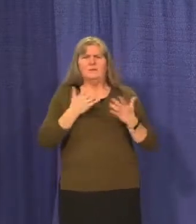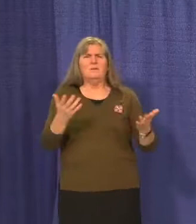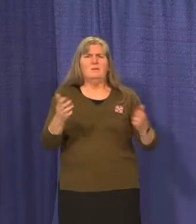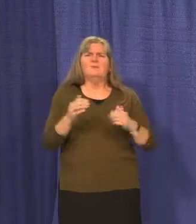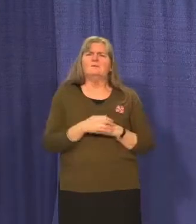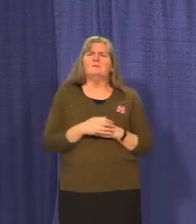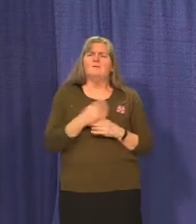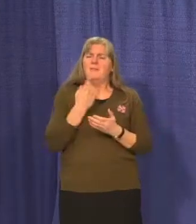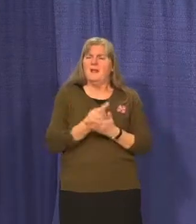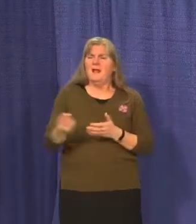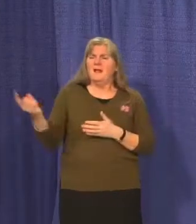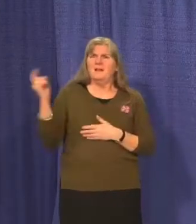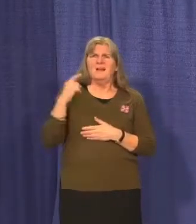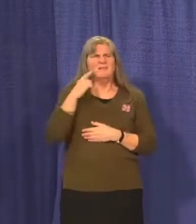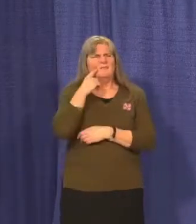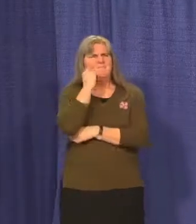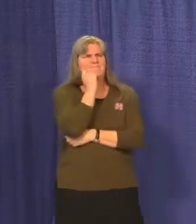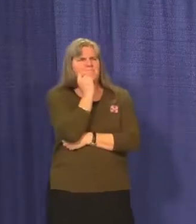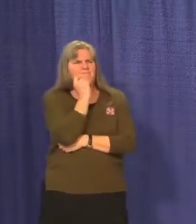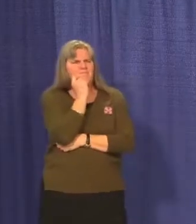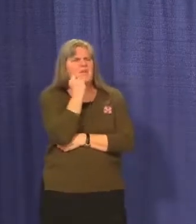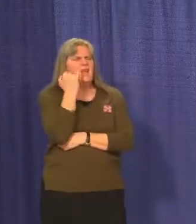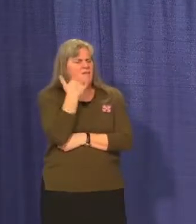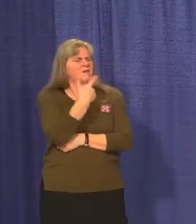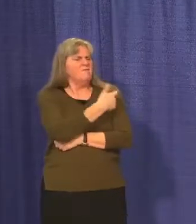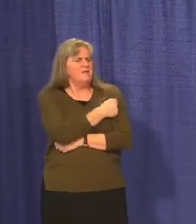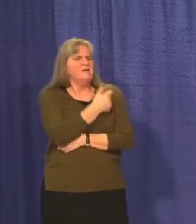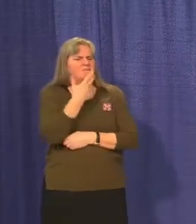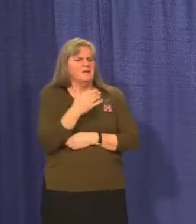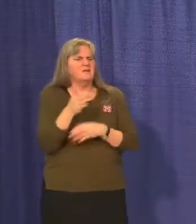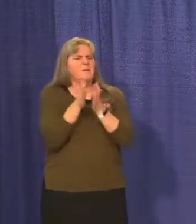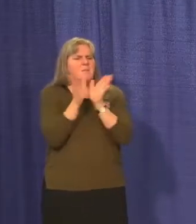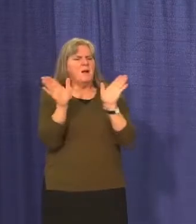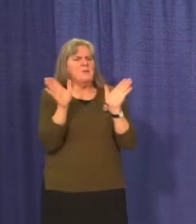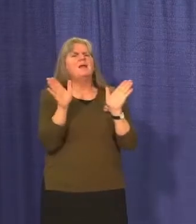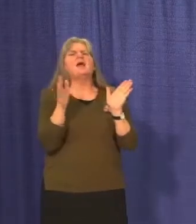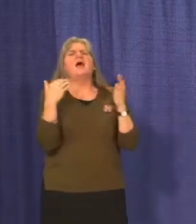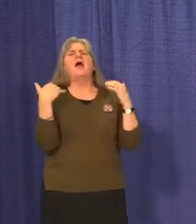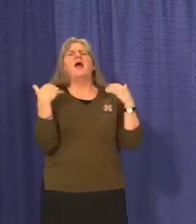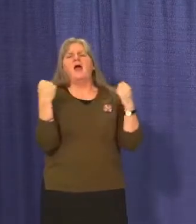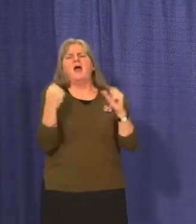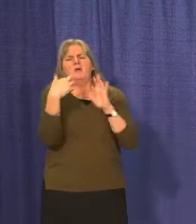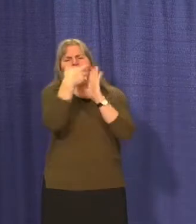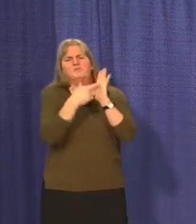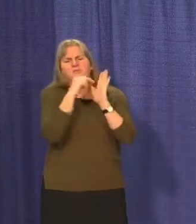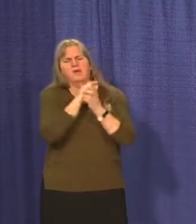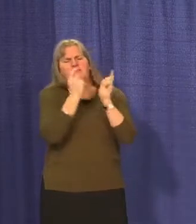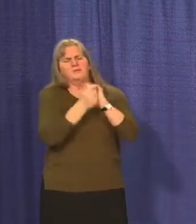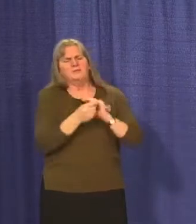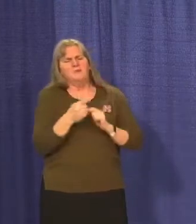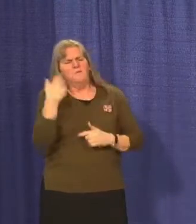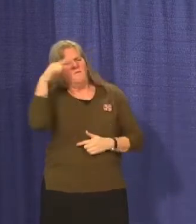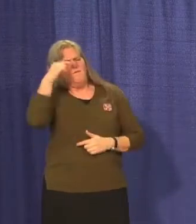here last week. If we get vaccinated and nothing changes in our public health measures, then what is the point?